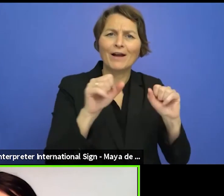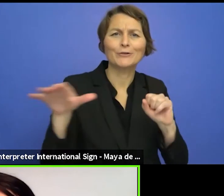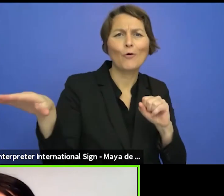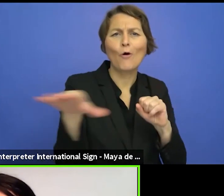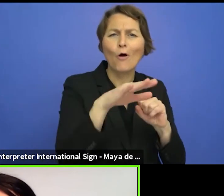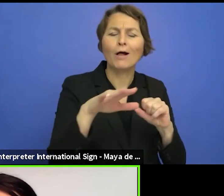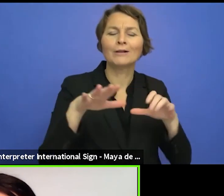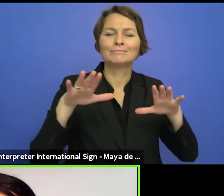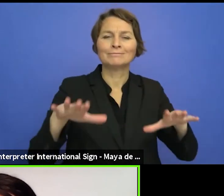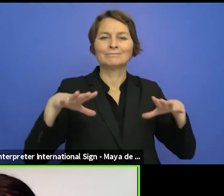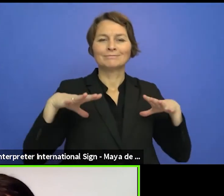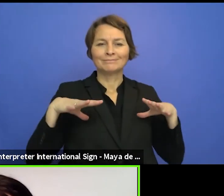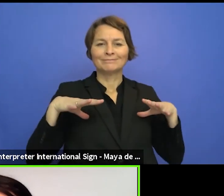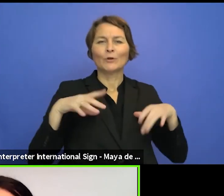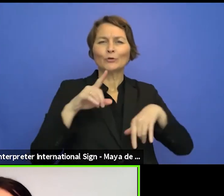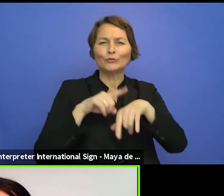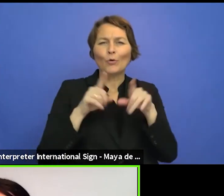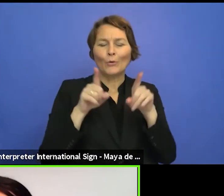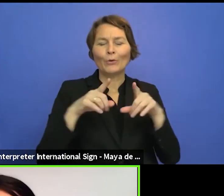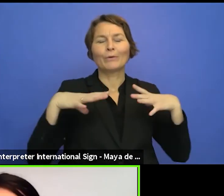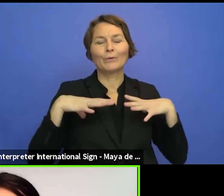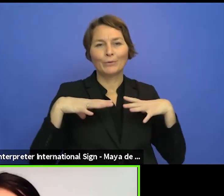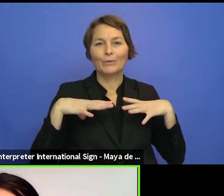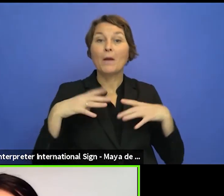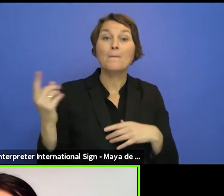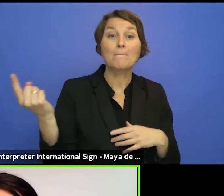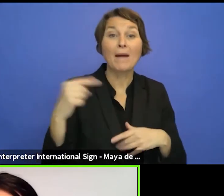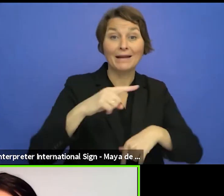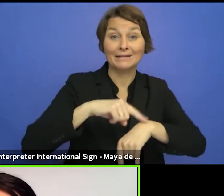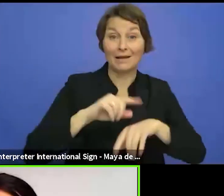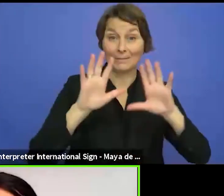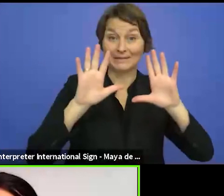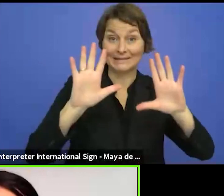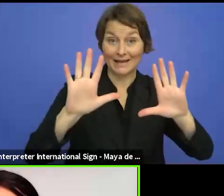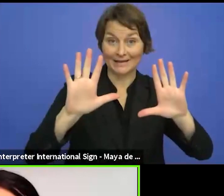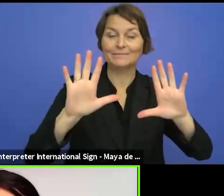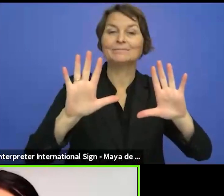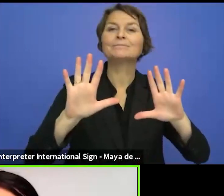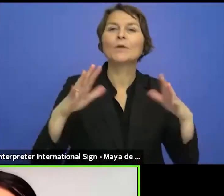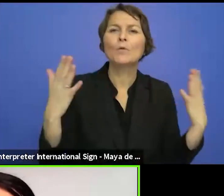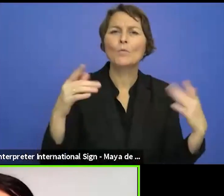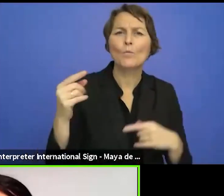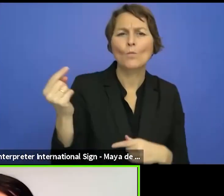and we'll be back at 10 o'clock for the session on Environmental Sustainability and